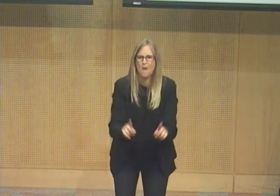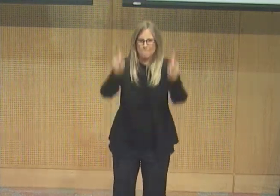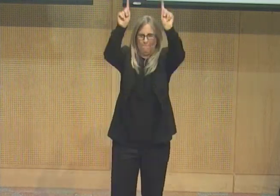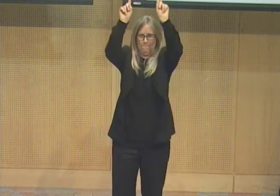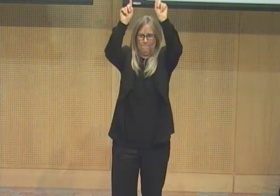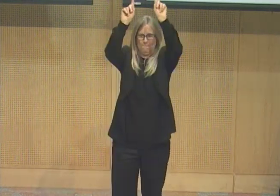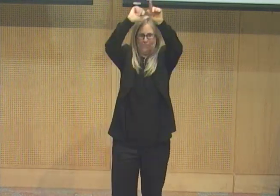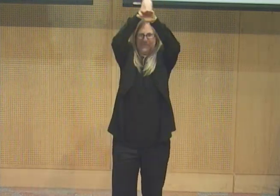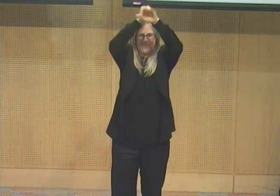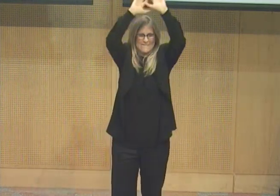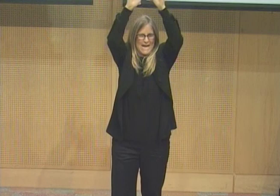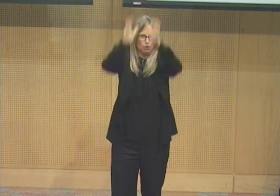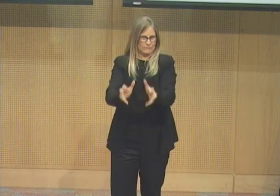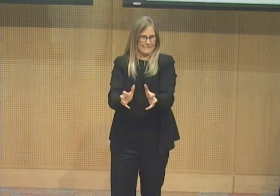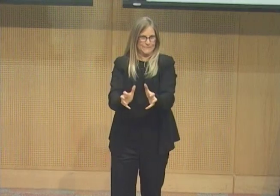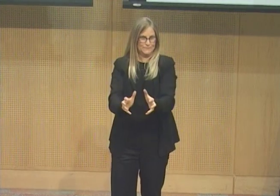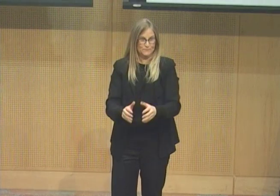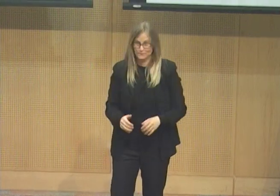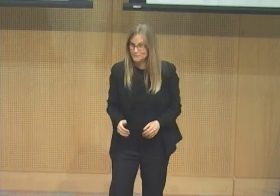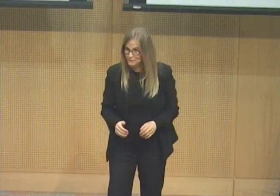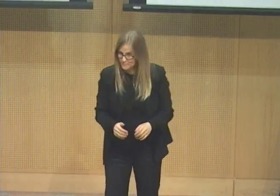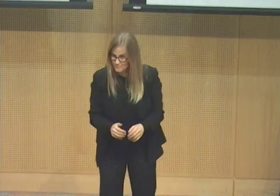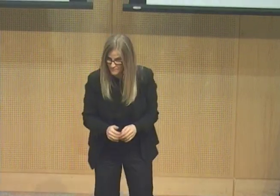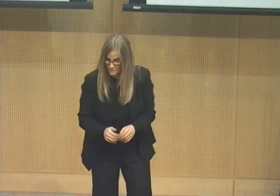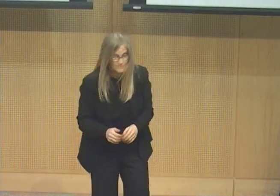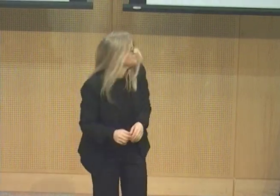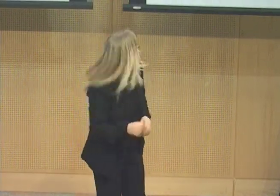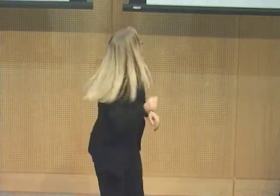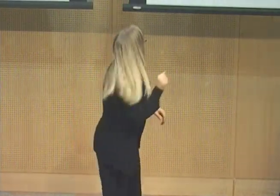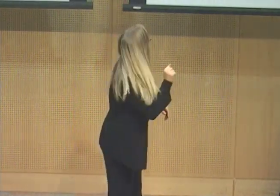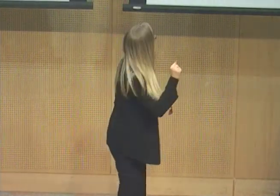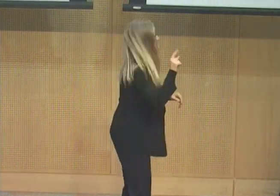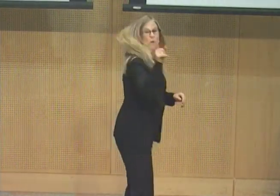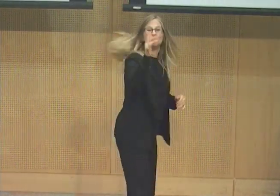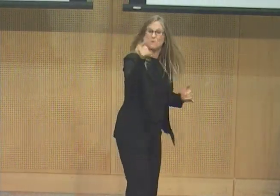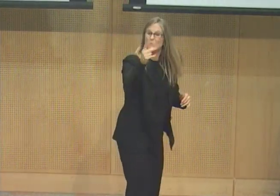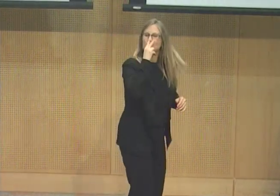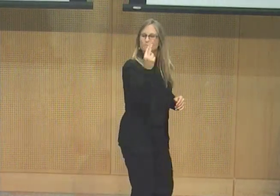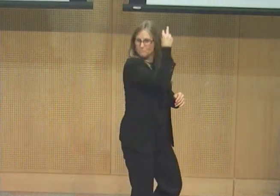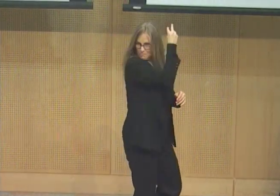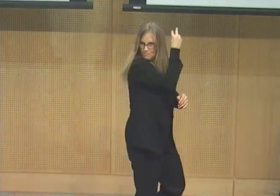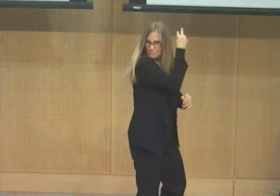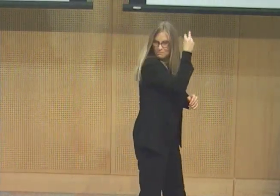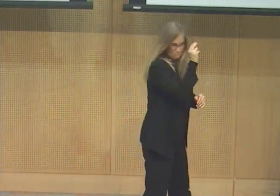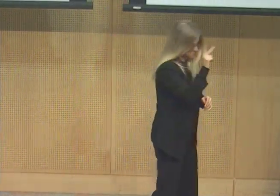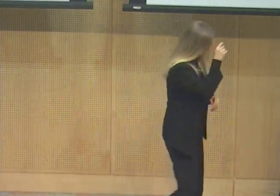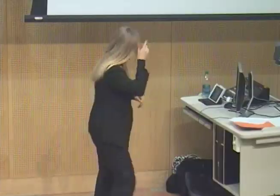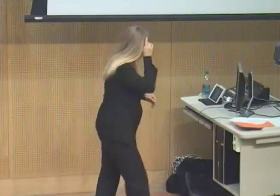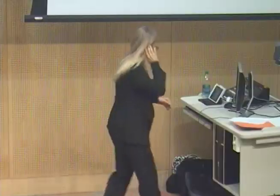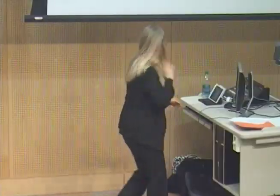And so I began to form my larger labels of the lexical choices based on the content.